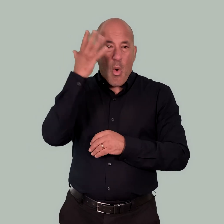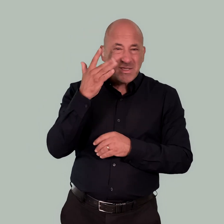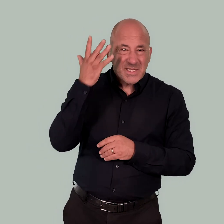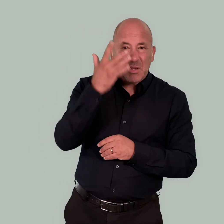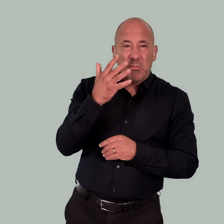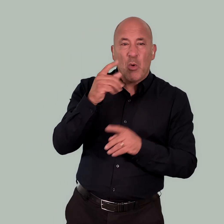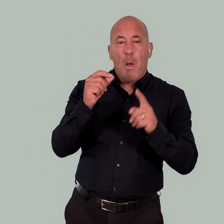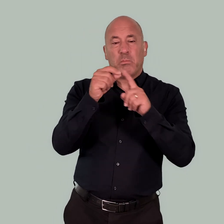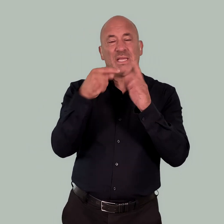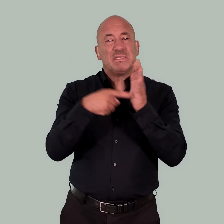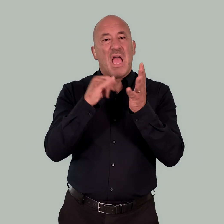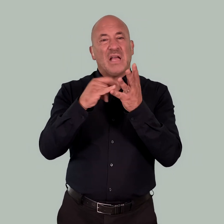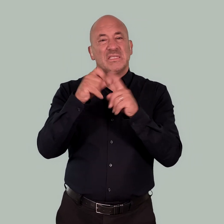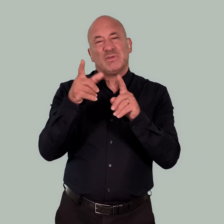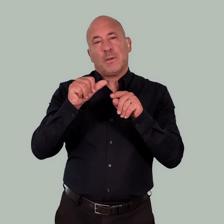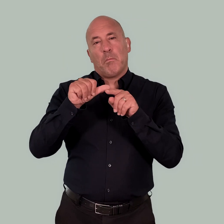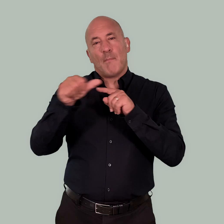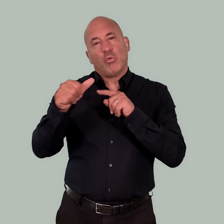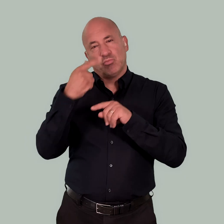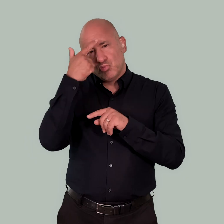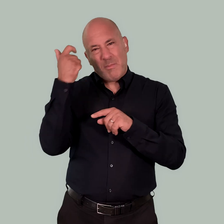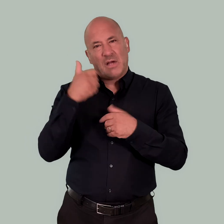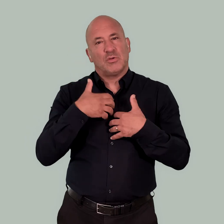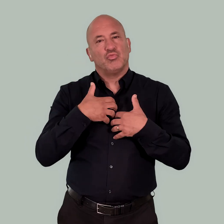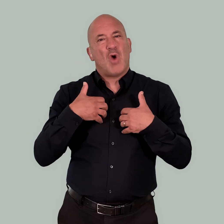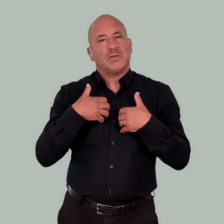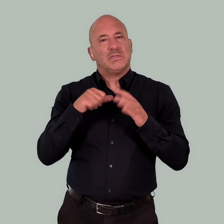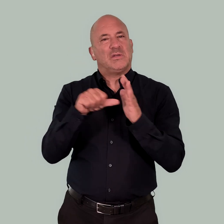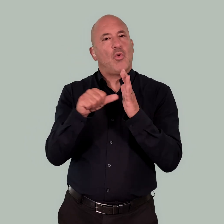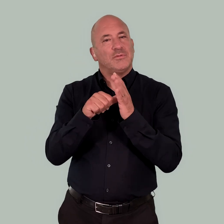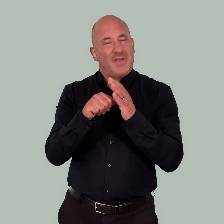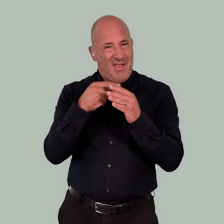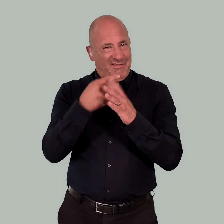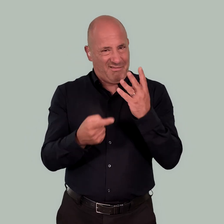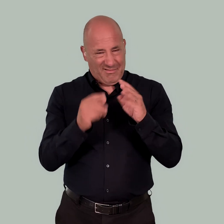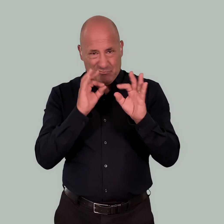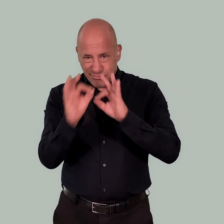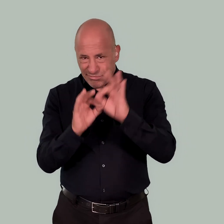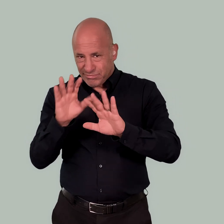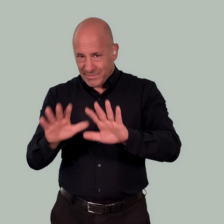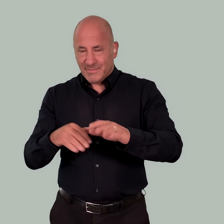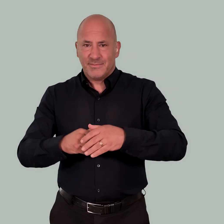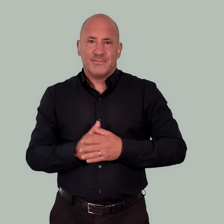autism and Post-Traumatic Stress Disorder (PTSD).